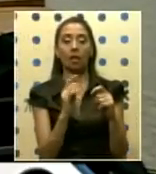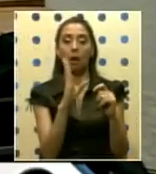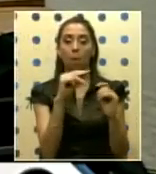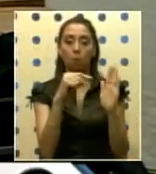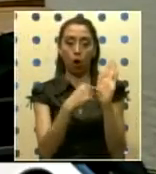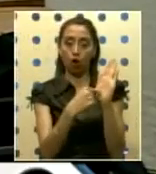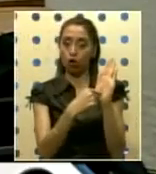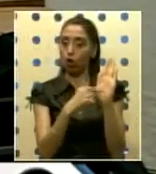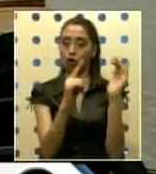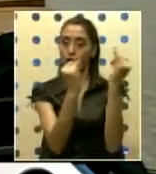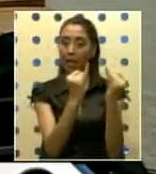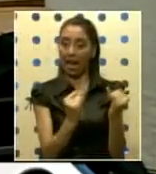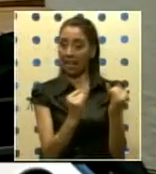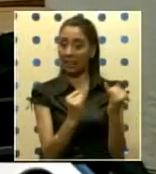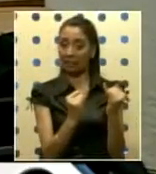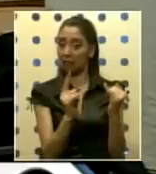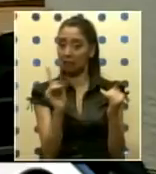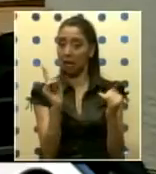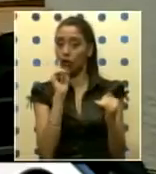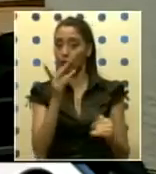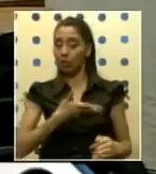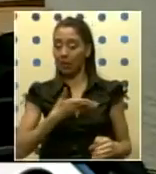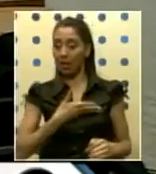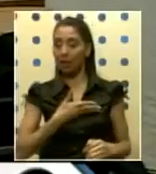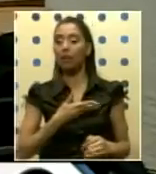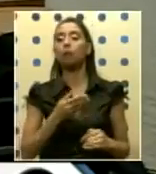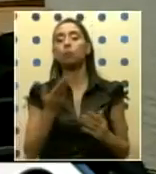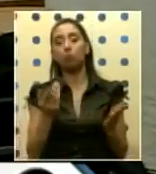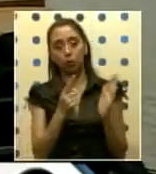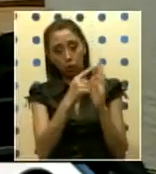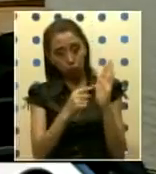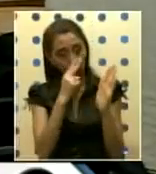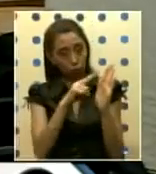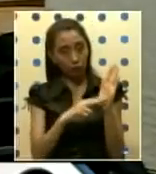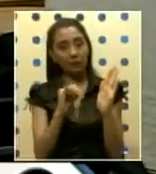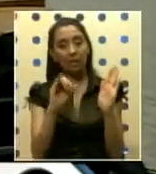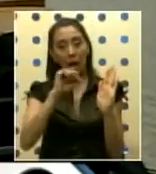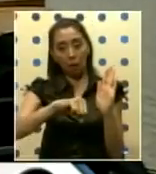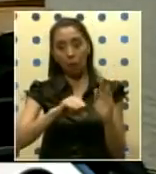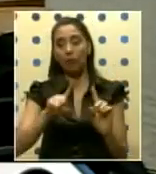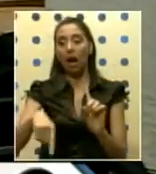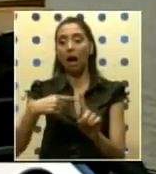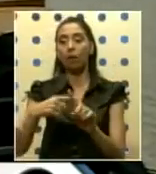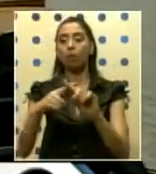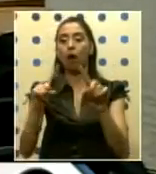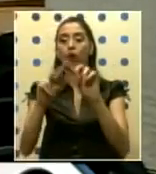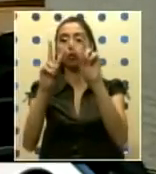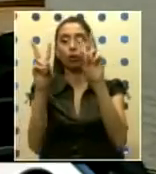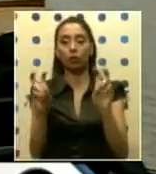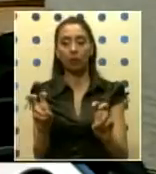does not have these characteristics, it is my opinion that it should be approved. But I also wanted to bring up something else,